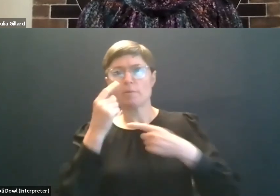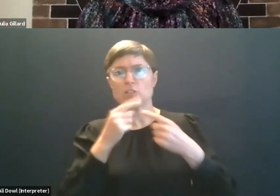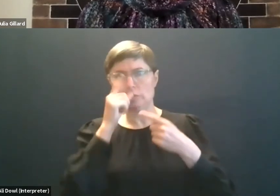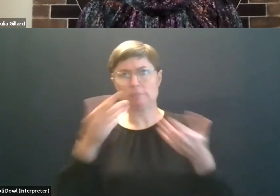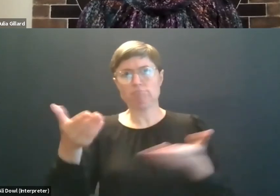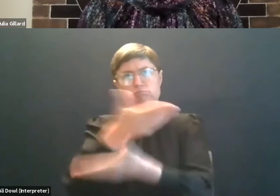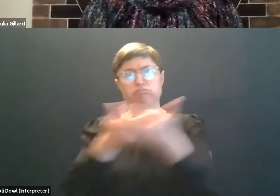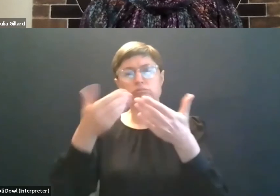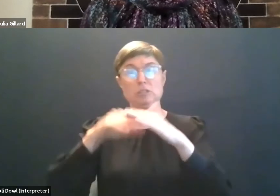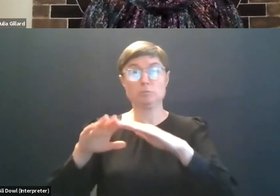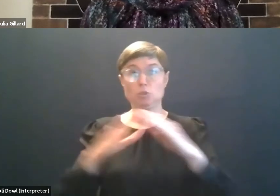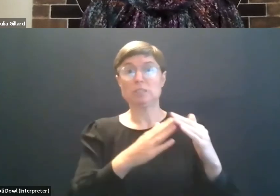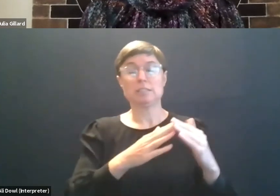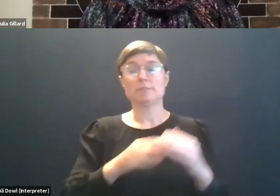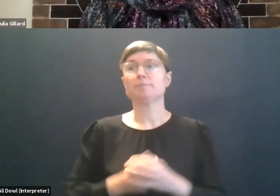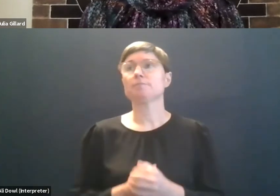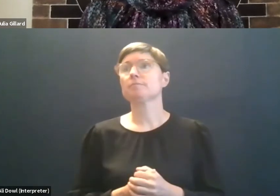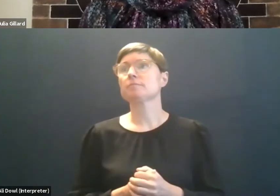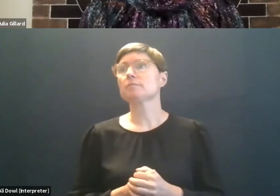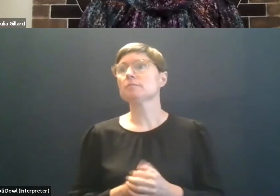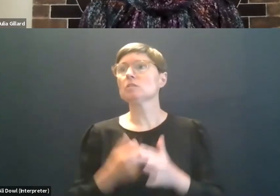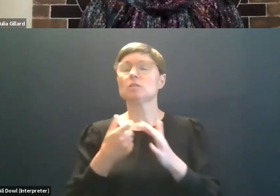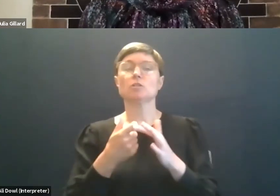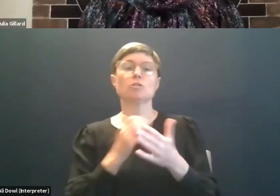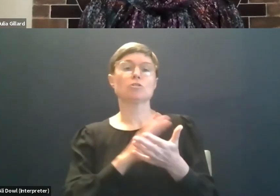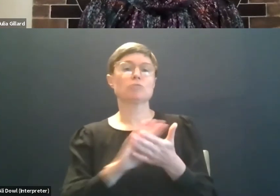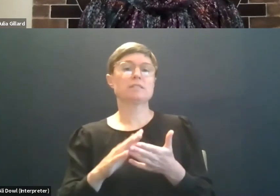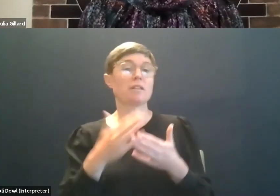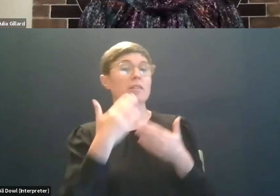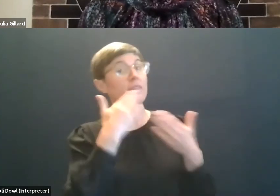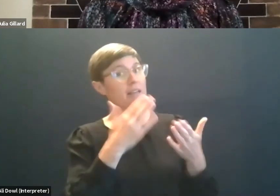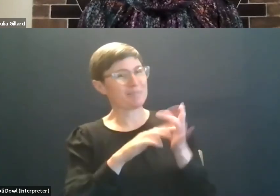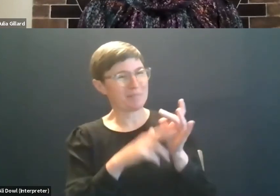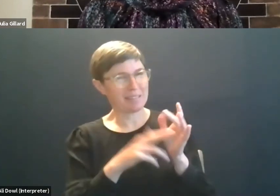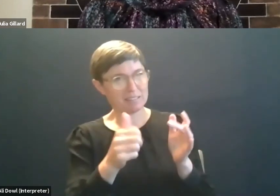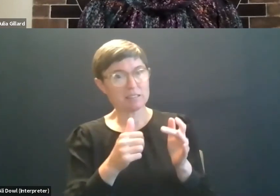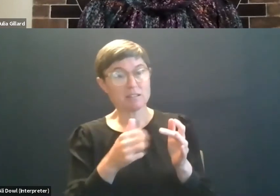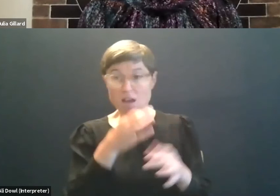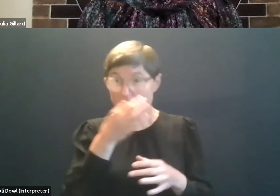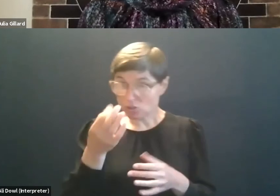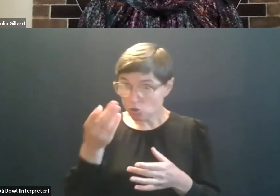And on that theme - thanks, Martin, on that theme, Julia, do you see leadership